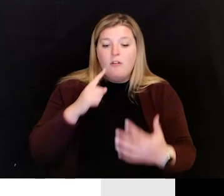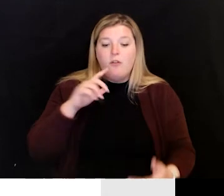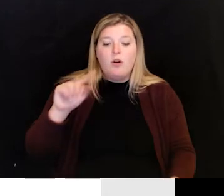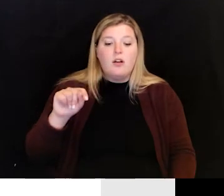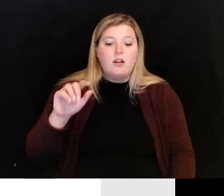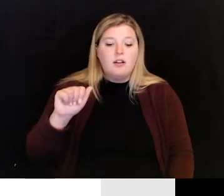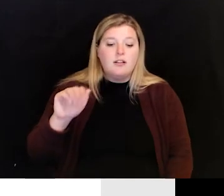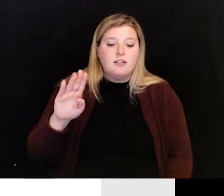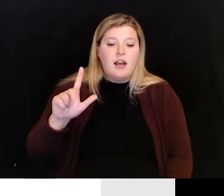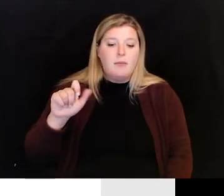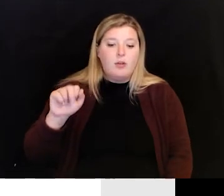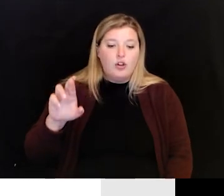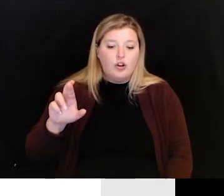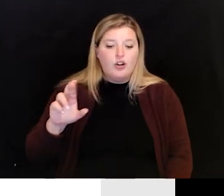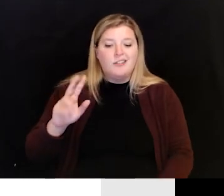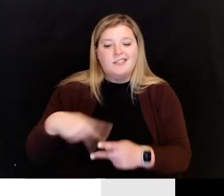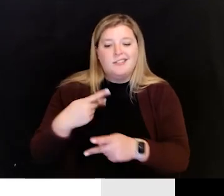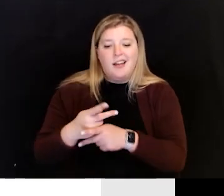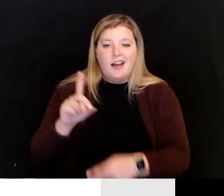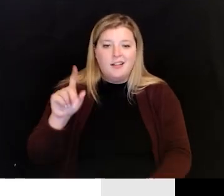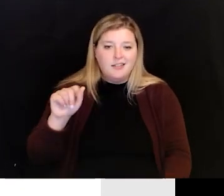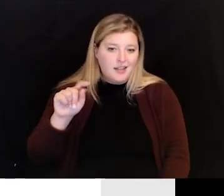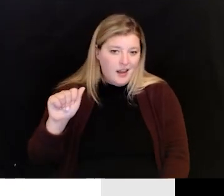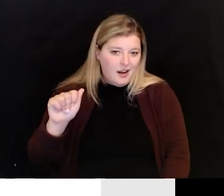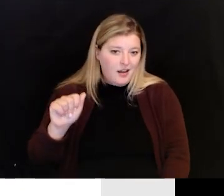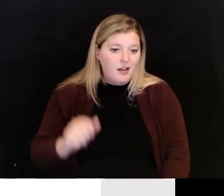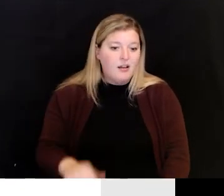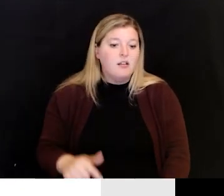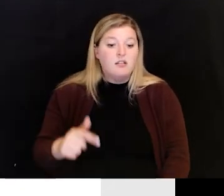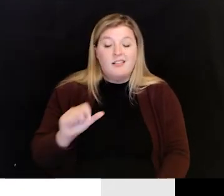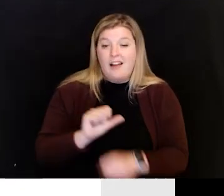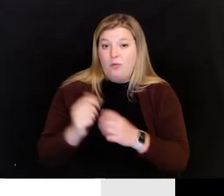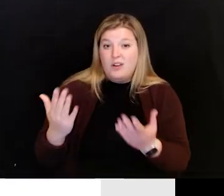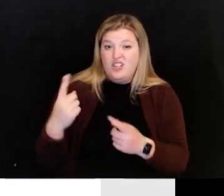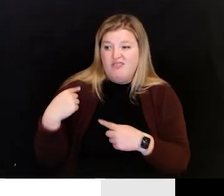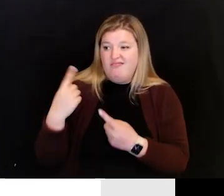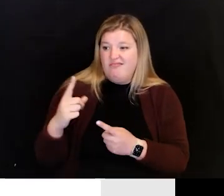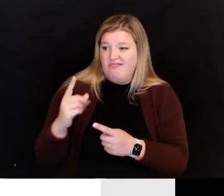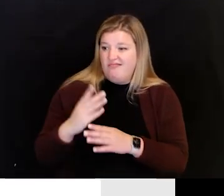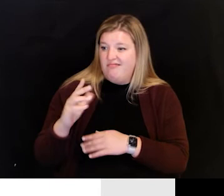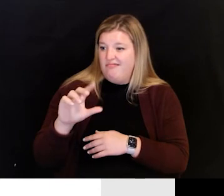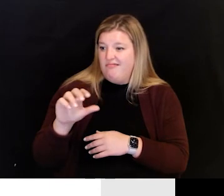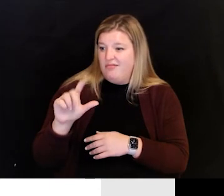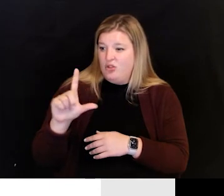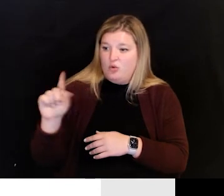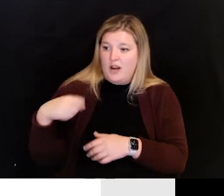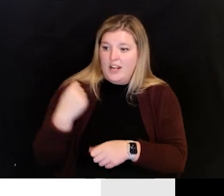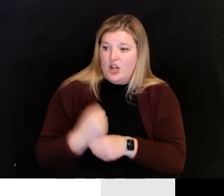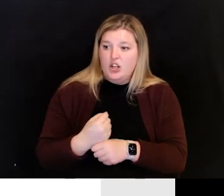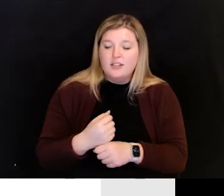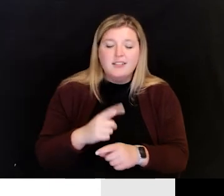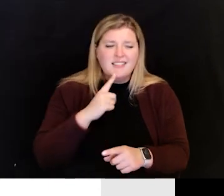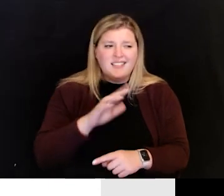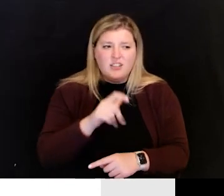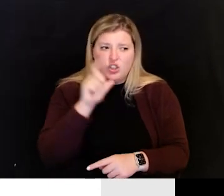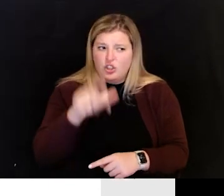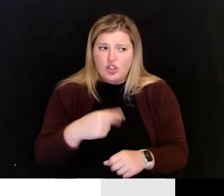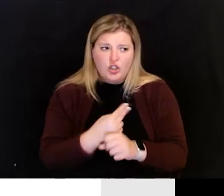You know, I've been hearing for going on two decades now about how you should not use a table solely for formatting data.